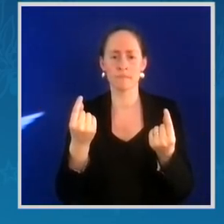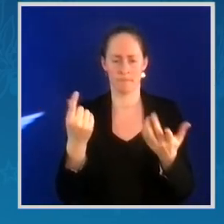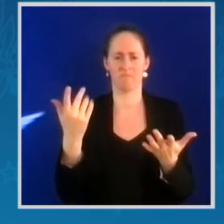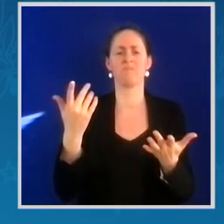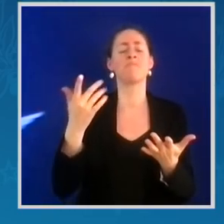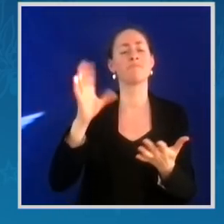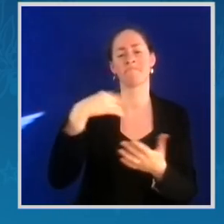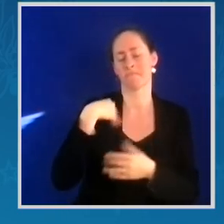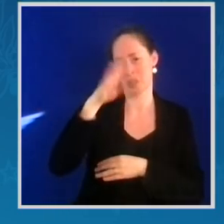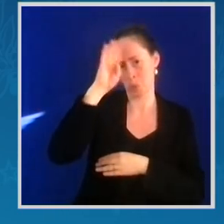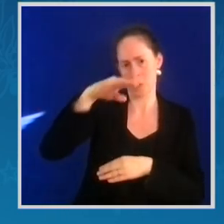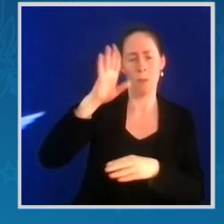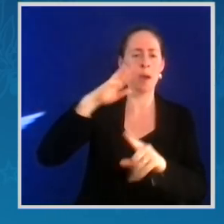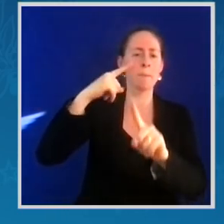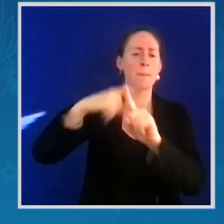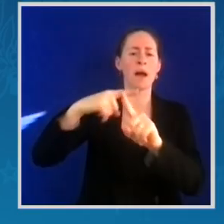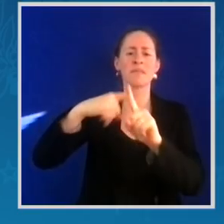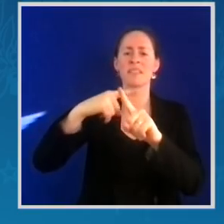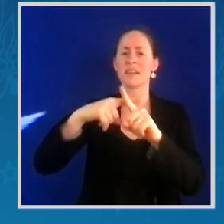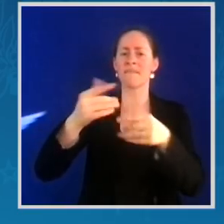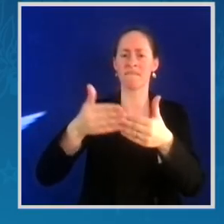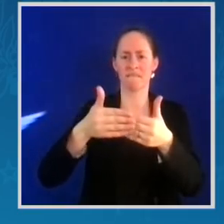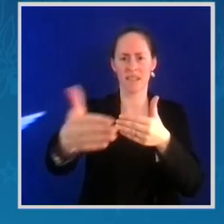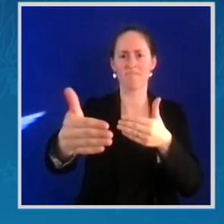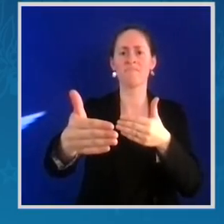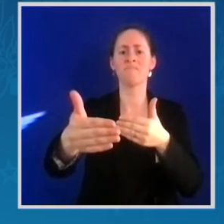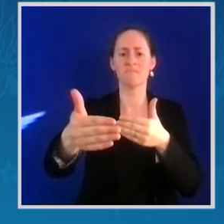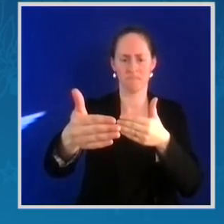It may not be evidenced overnight, but it will have a positive impact.